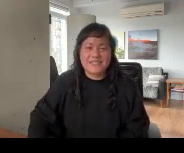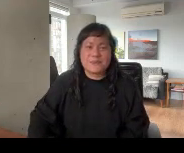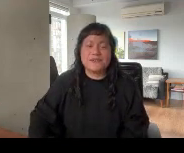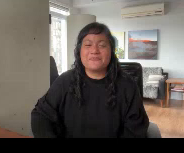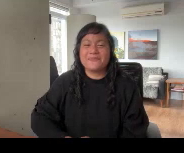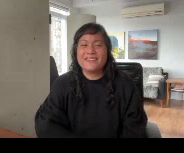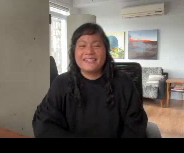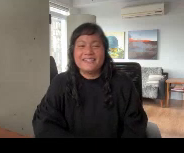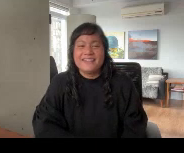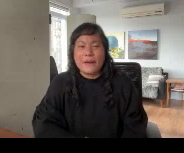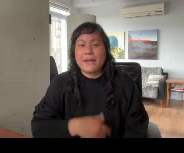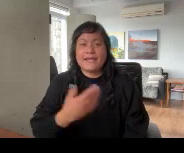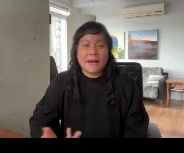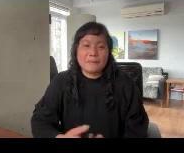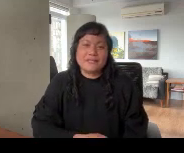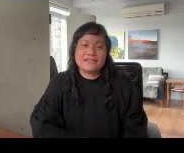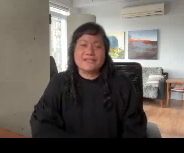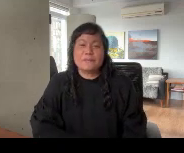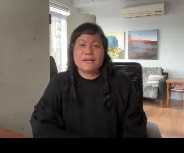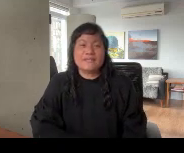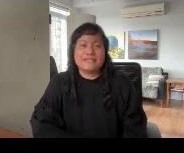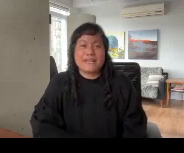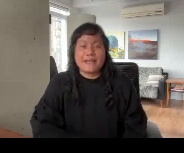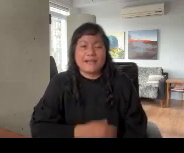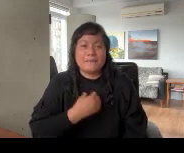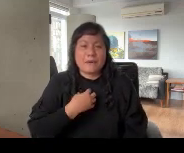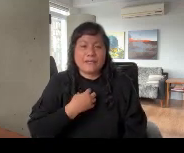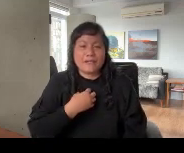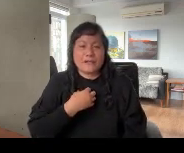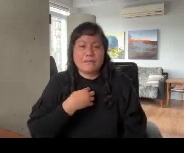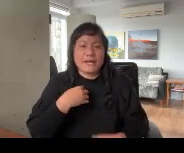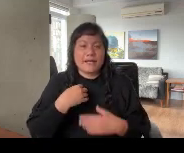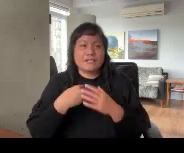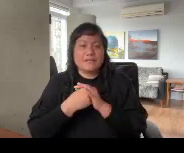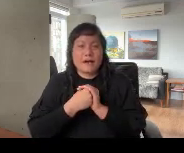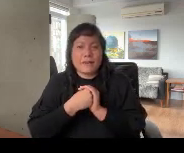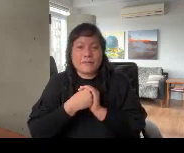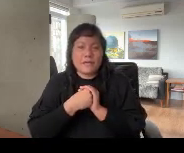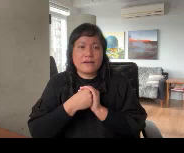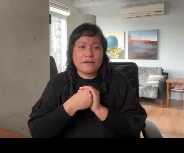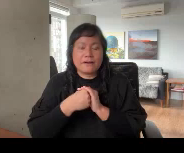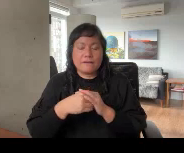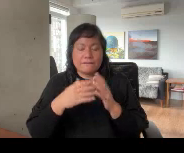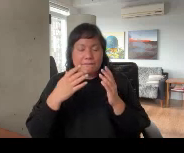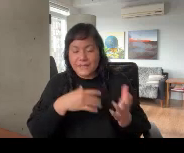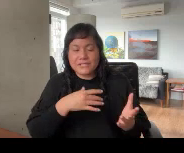accessible. And that brings us to the present day and in my job, the actions I'm taking are